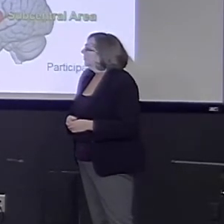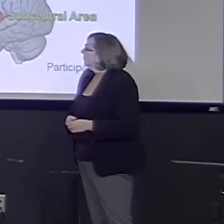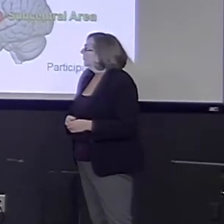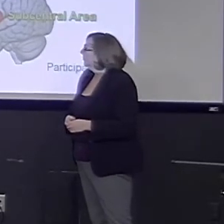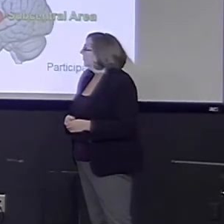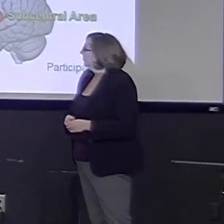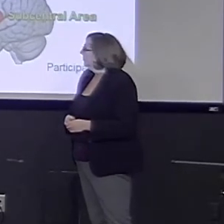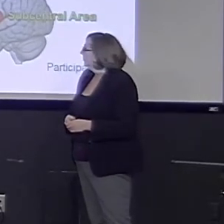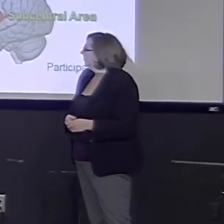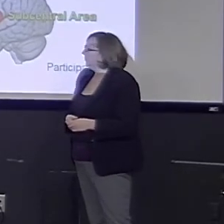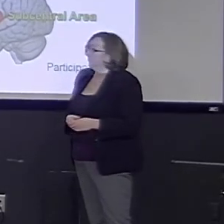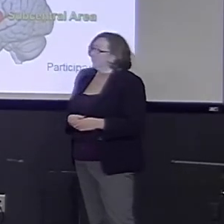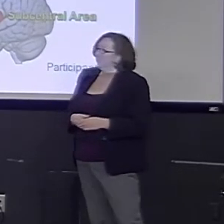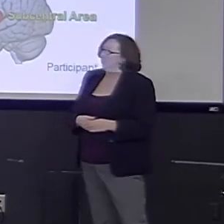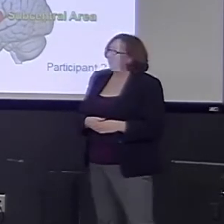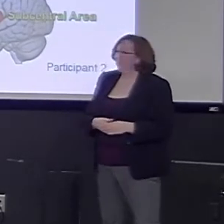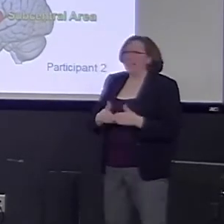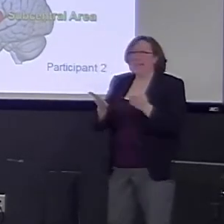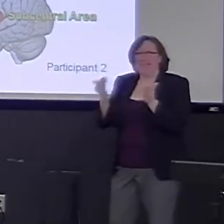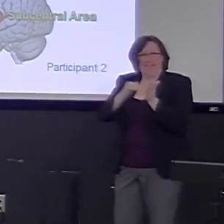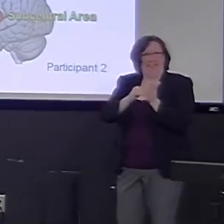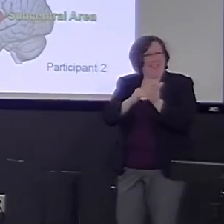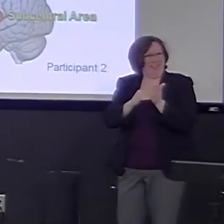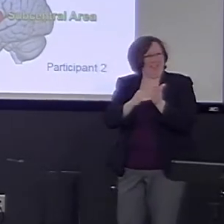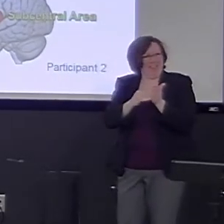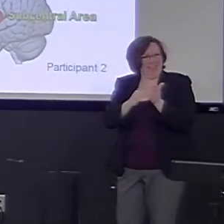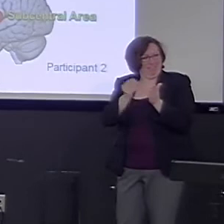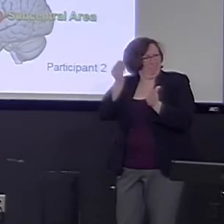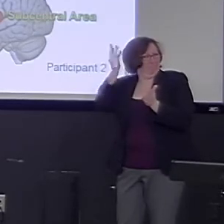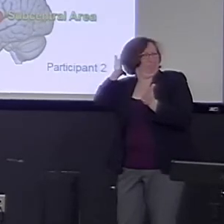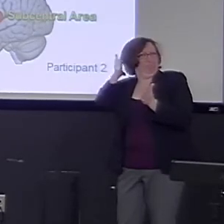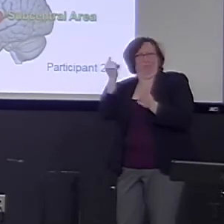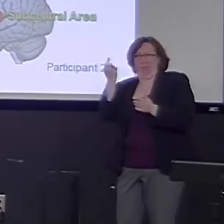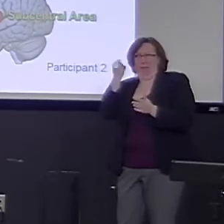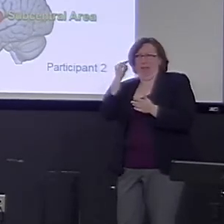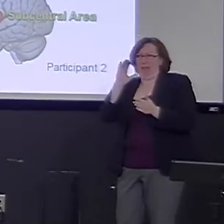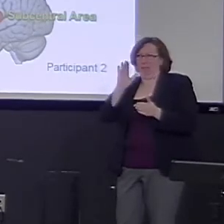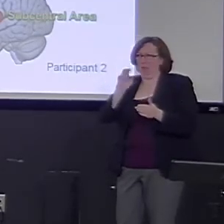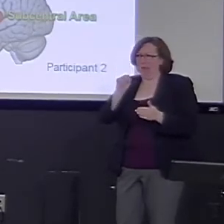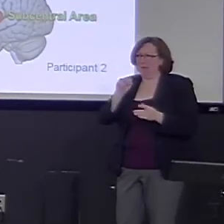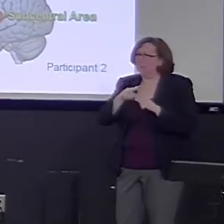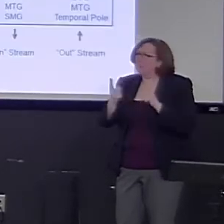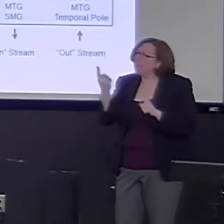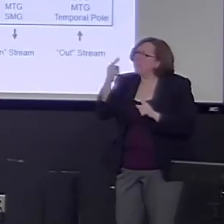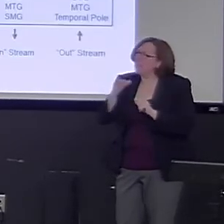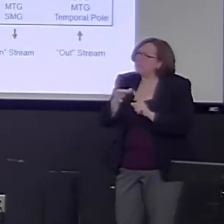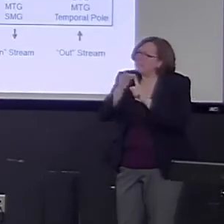back of the brain, but something special about that position at the back of the brain.